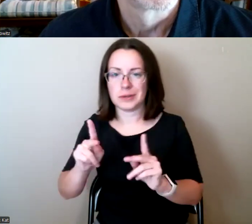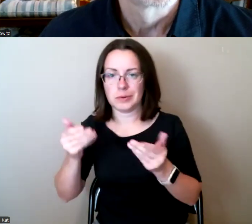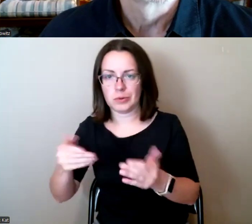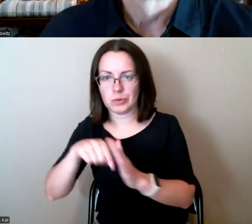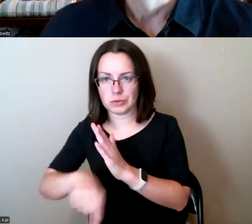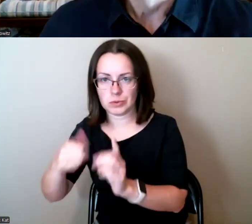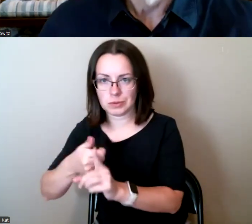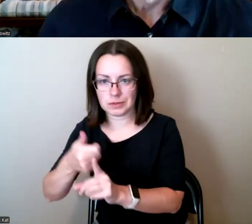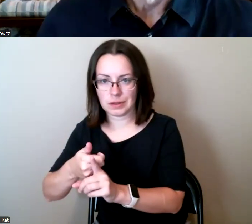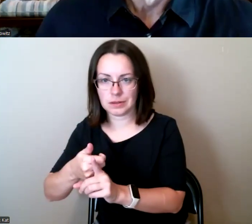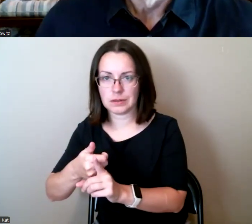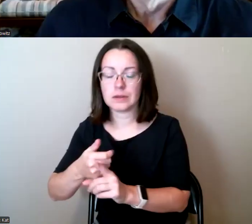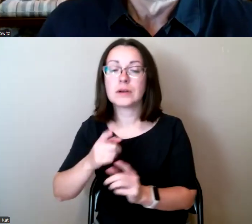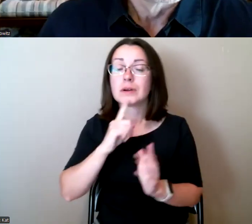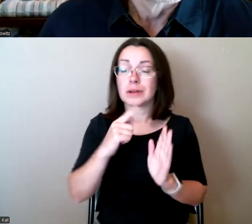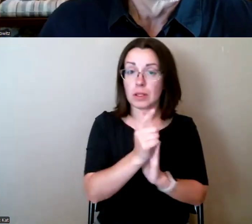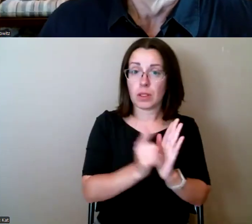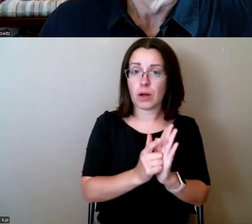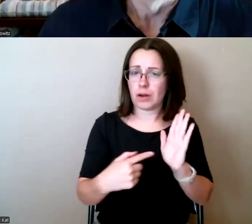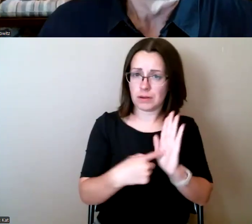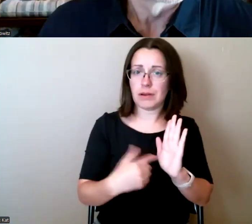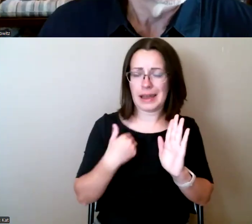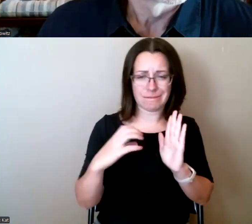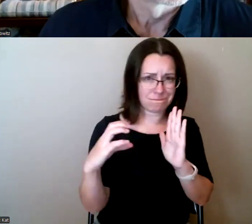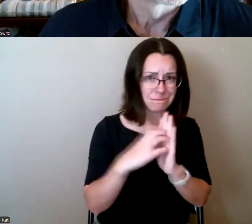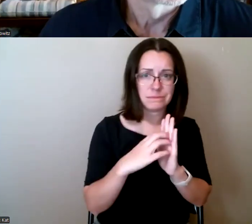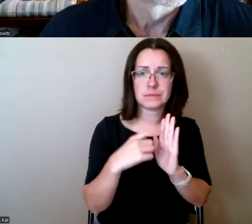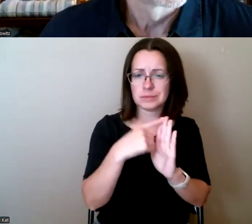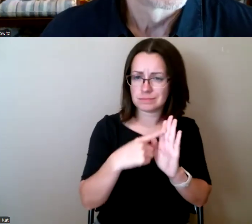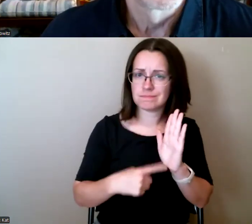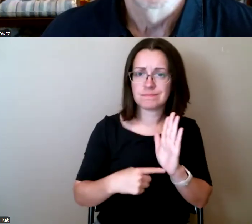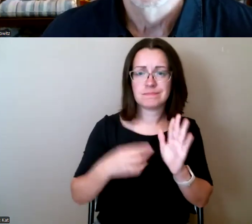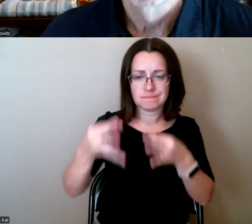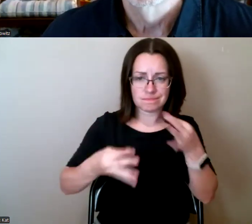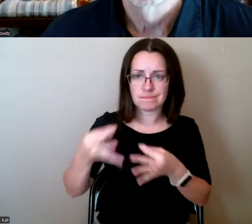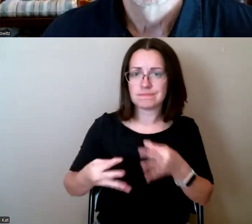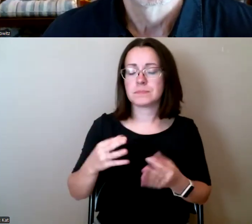there is a whole section in the statutes on the fact that on the death certificate